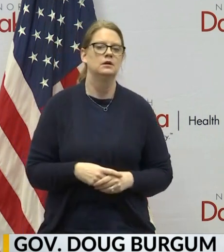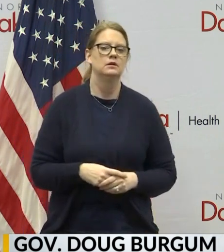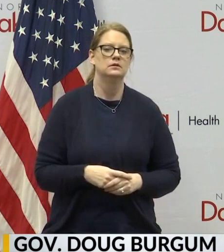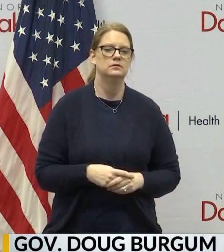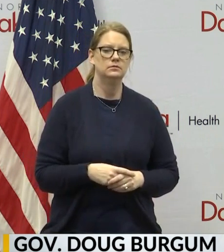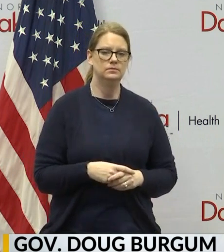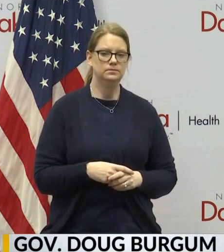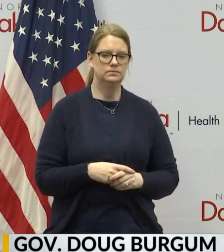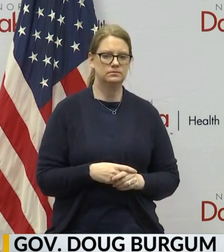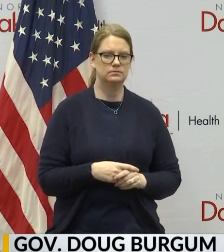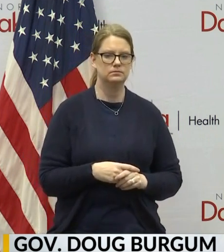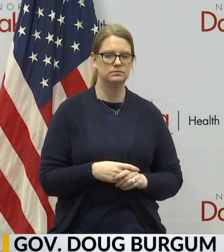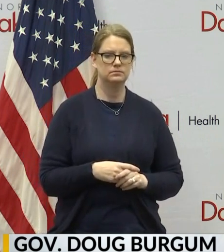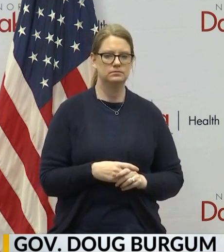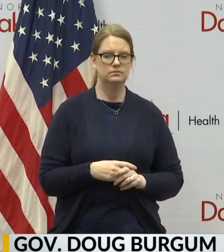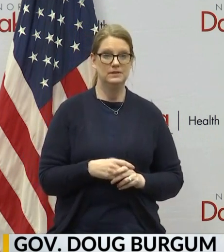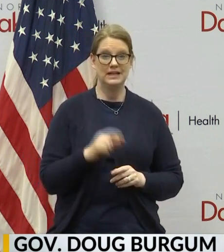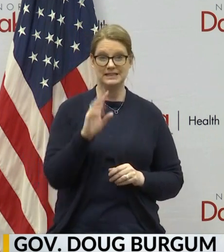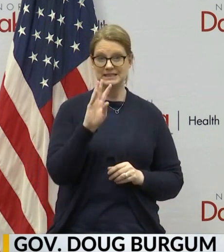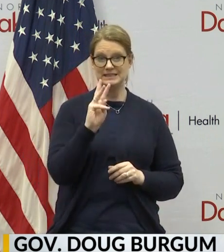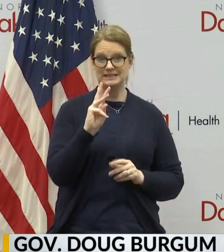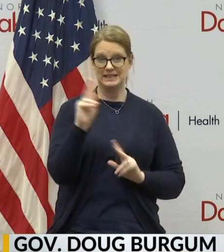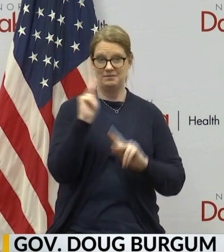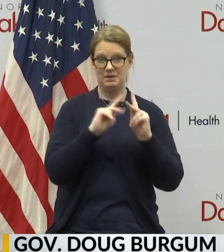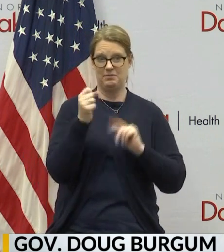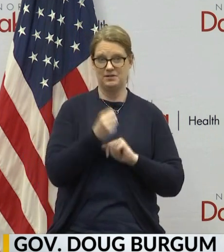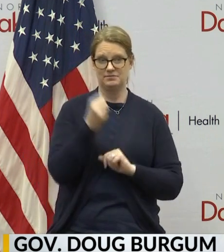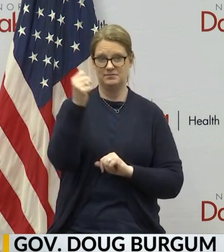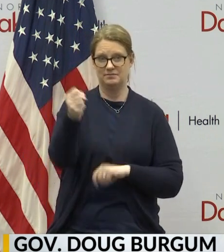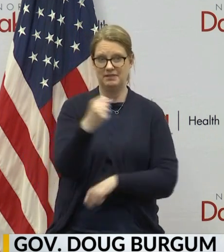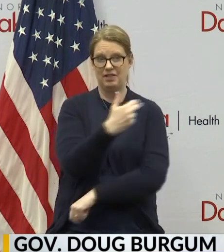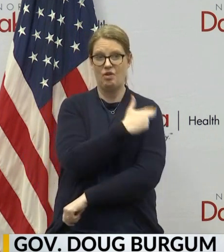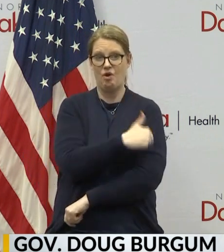SHOW POSITIVE TRENDS, UPWARDS A POSITIVE NUMBER OF TESTS IN ONE DAY.